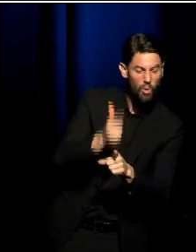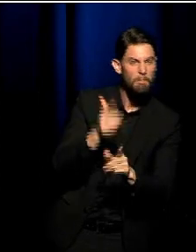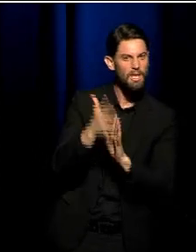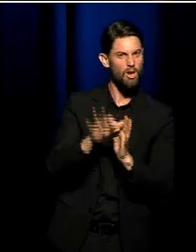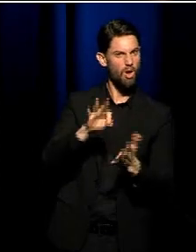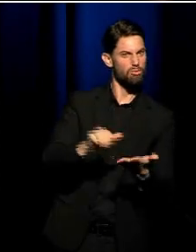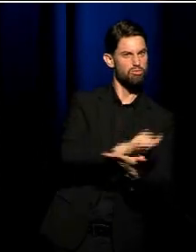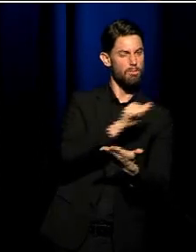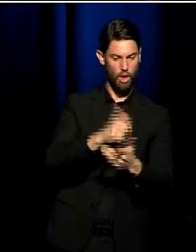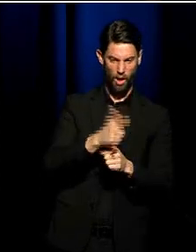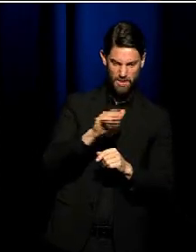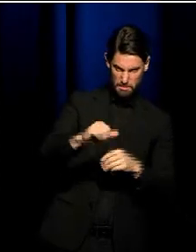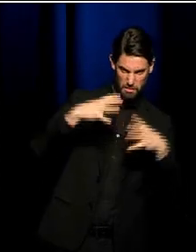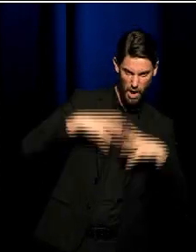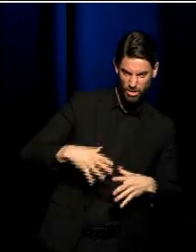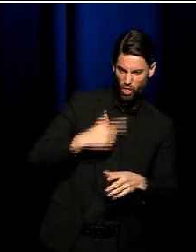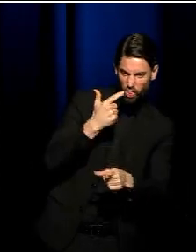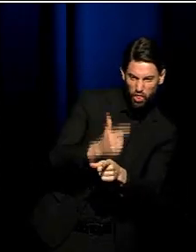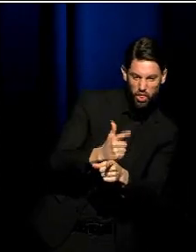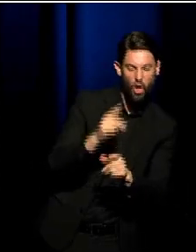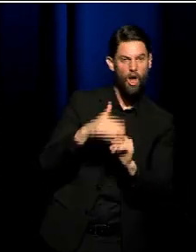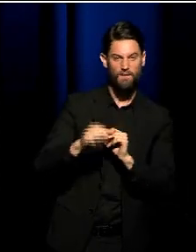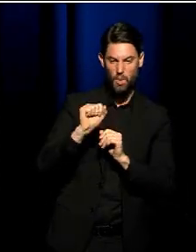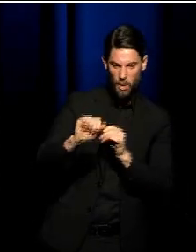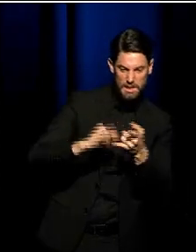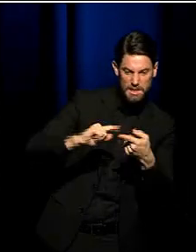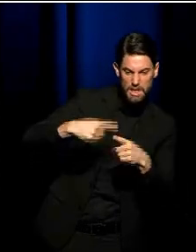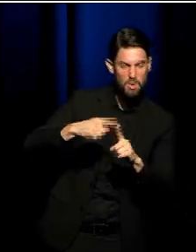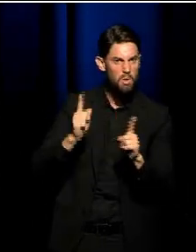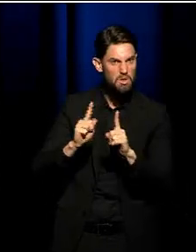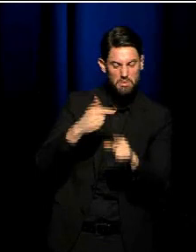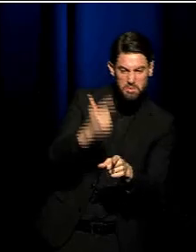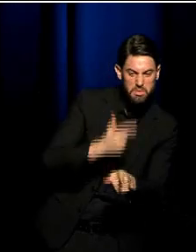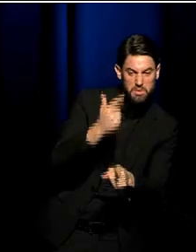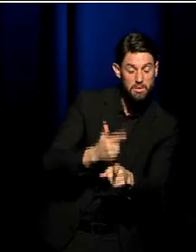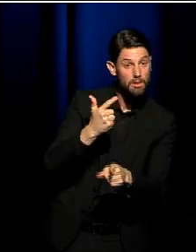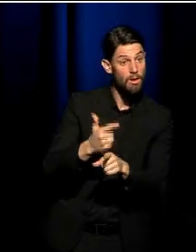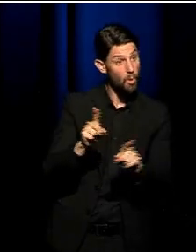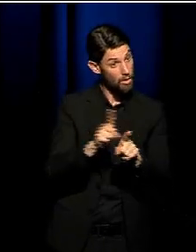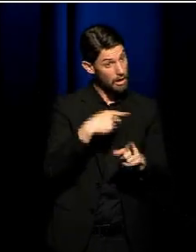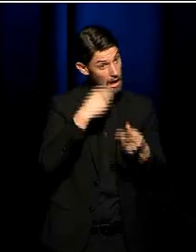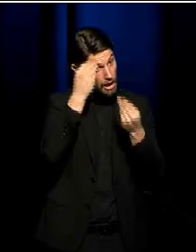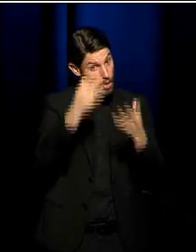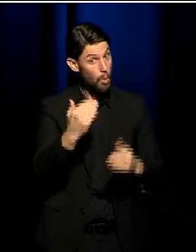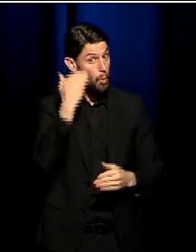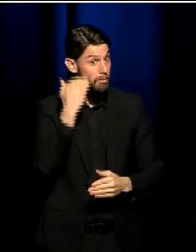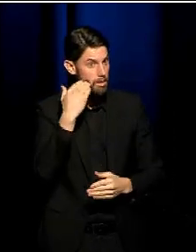their body or sex life. The figure is even higher for women with disability.